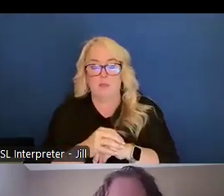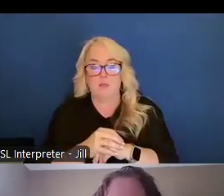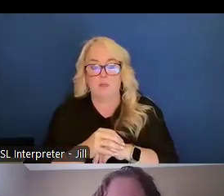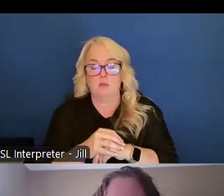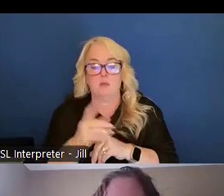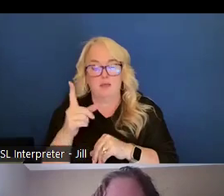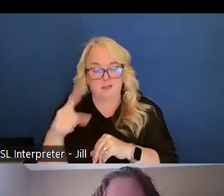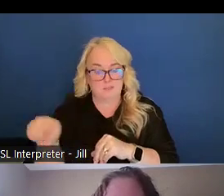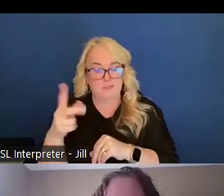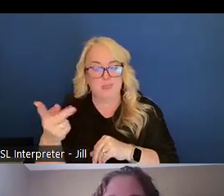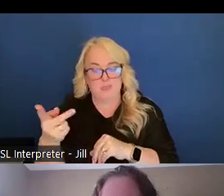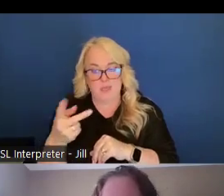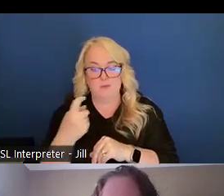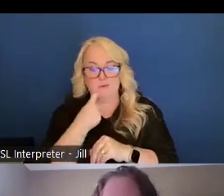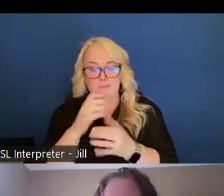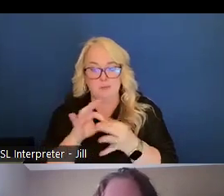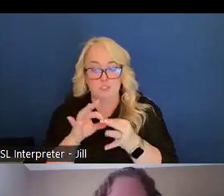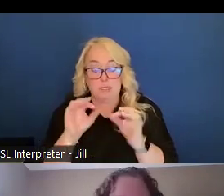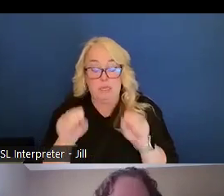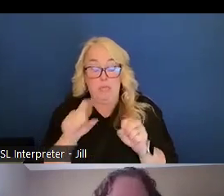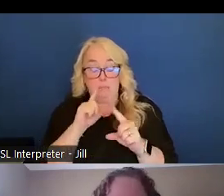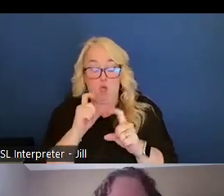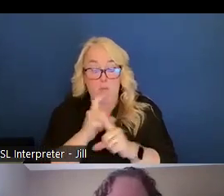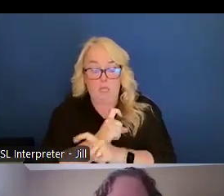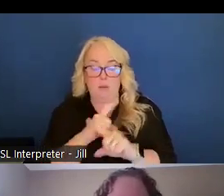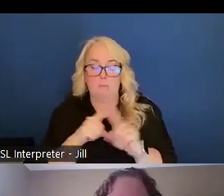earlier, it can be complicated. But there are ways to kind of